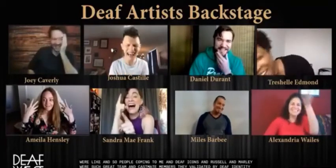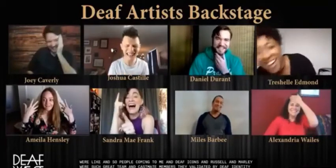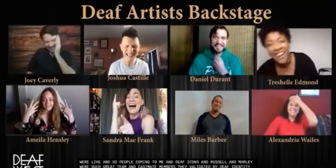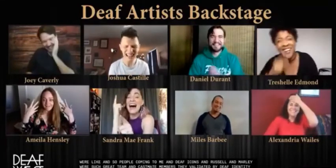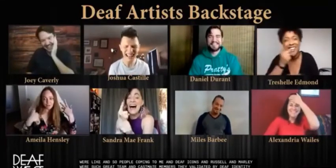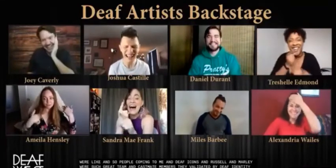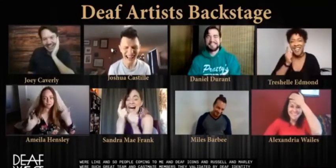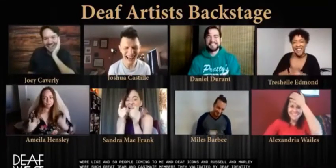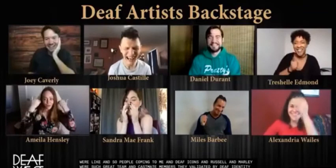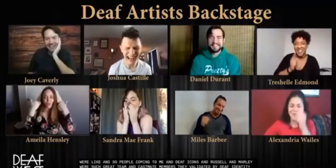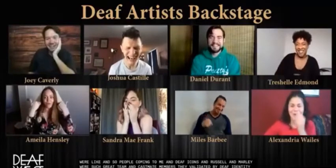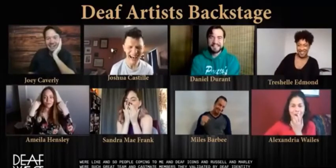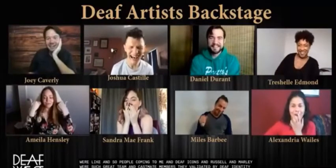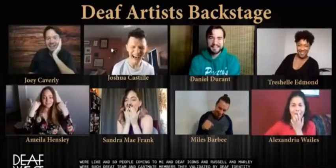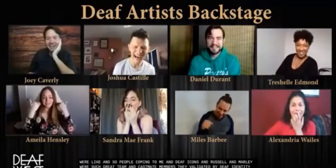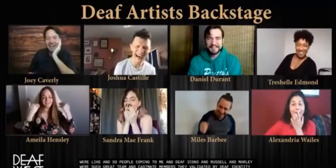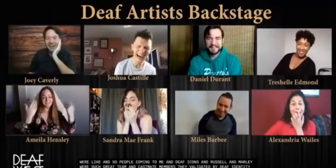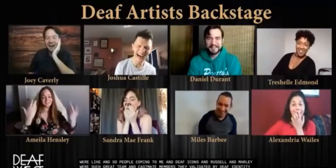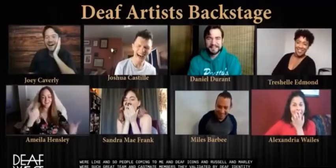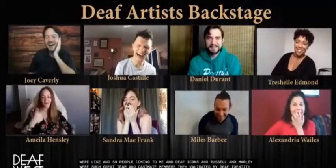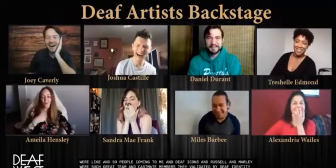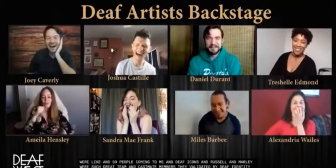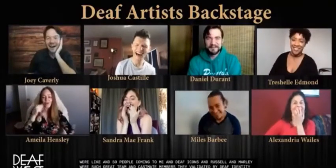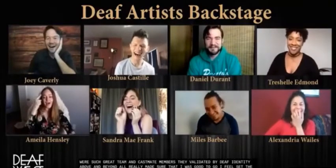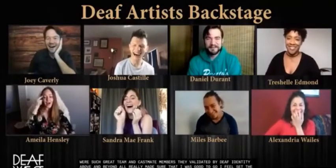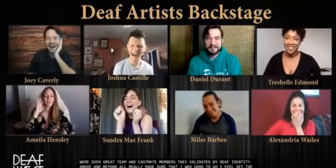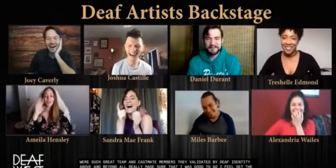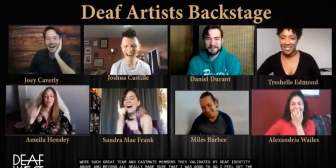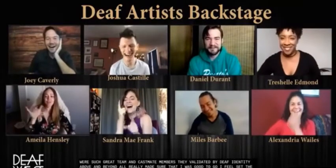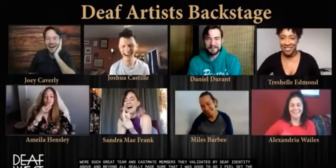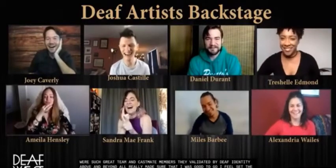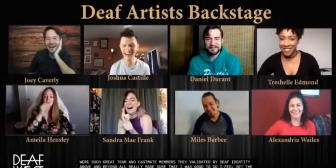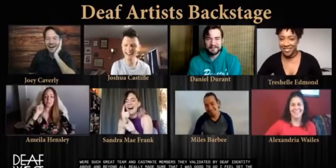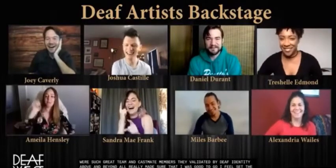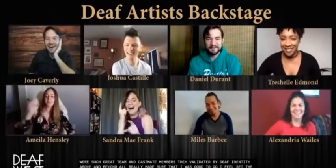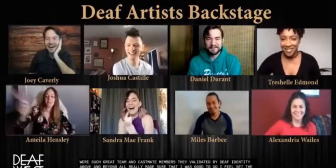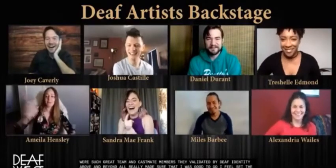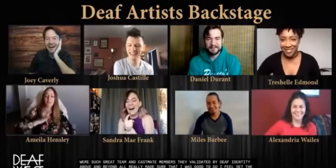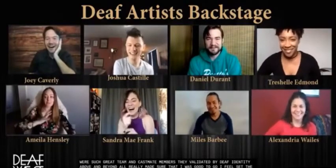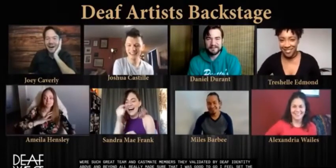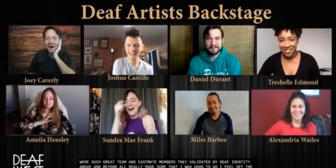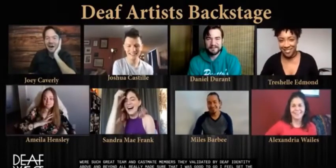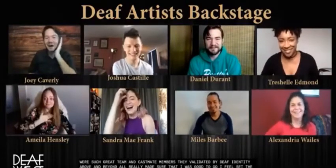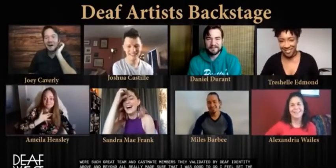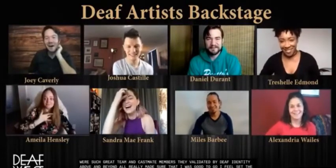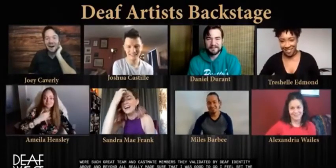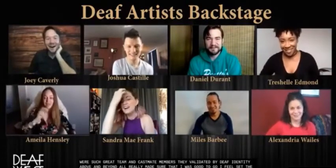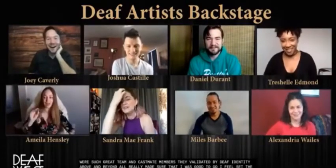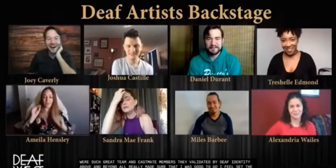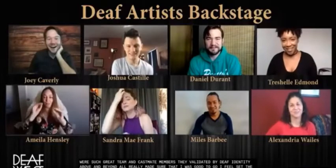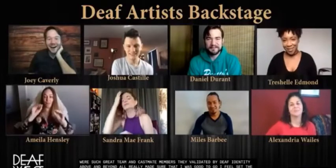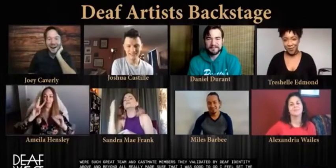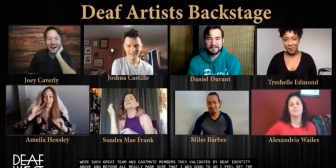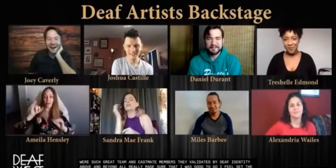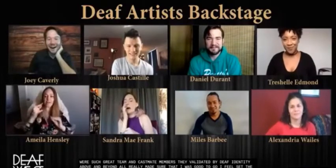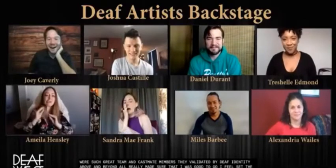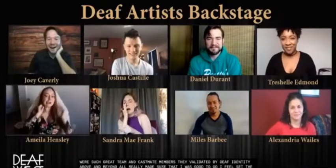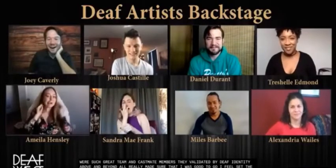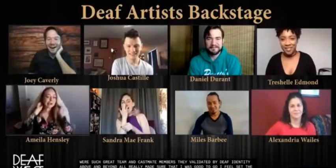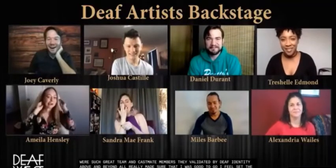I had just cut my hair and I was like: “Oh my gosh for this character, I couldn't have short hair".